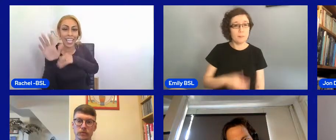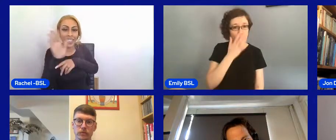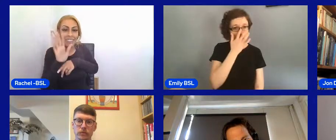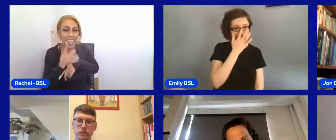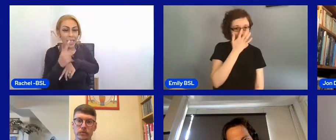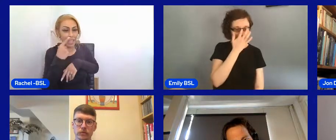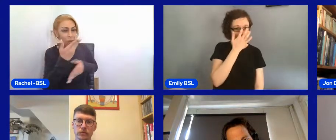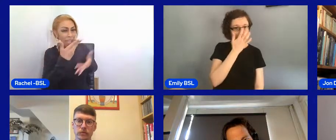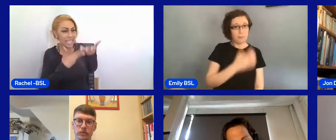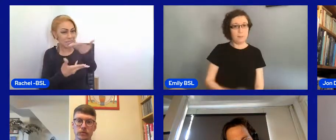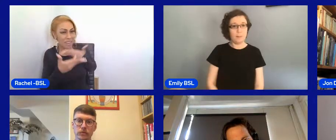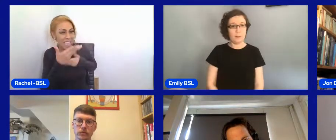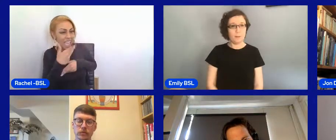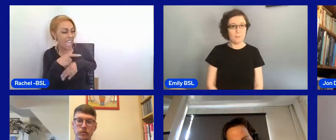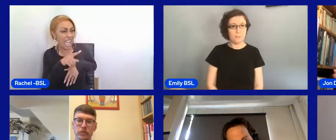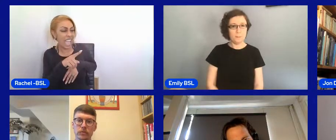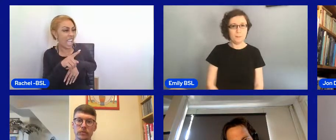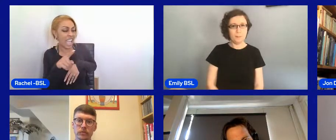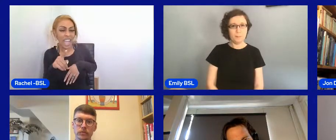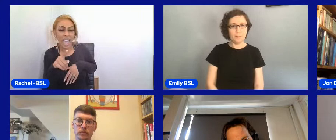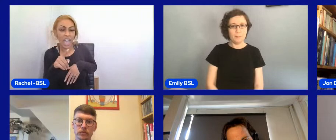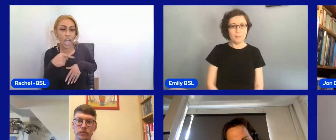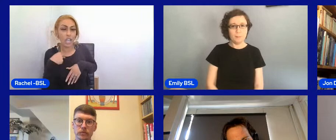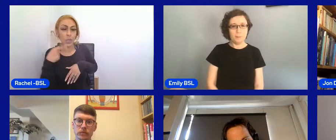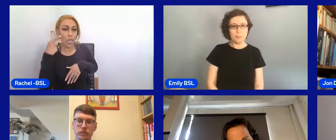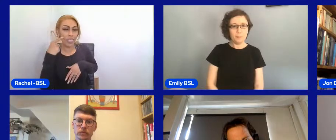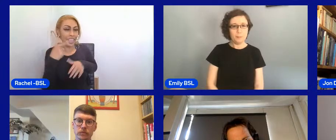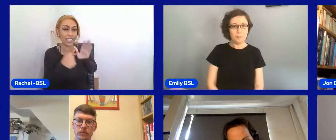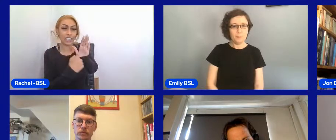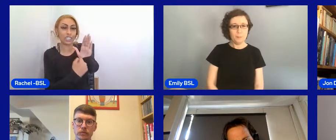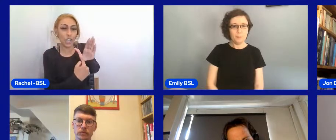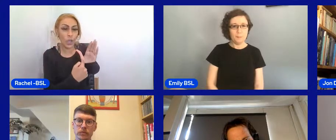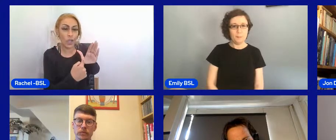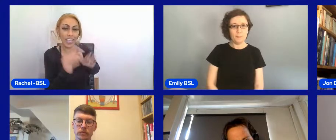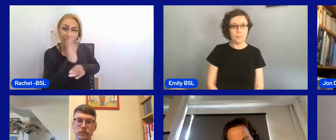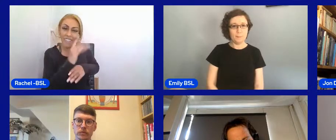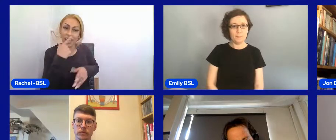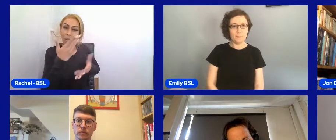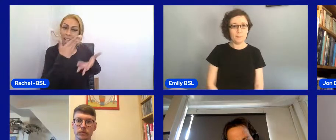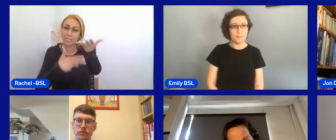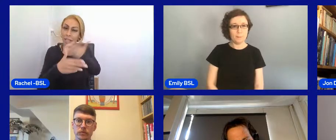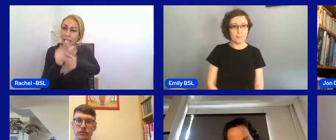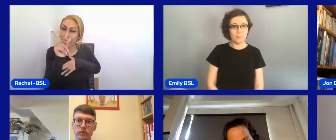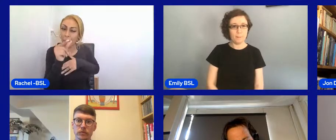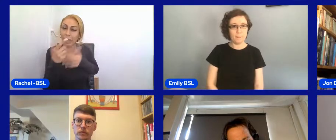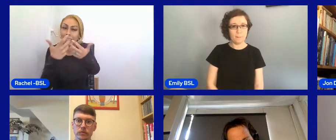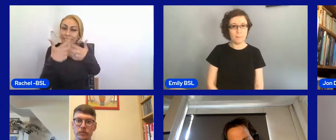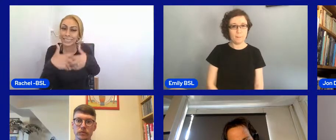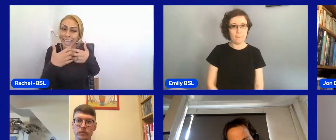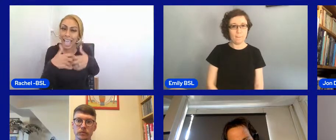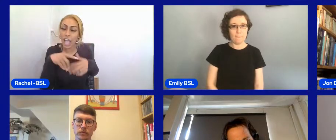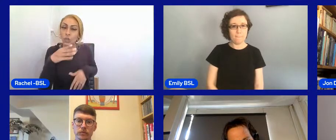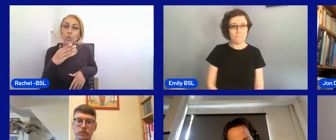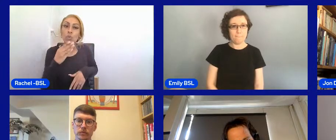ask, there was an orange box that comes up in the film. And I think I know what that is, but could you